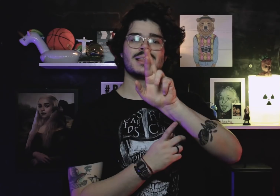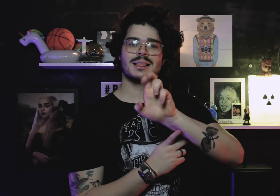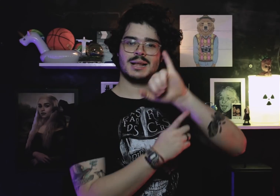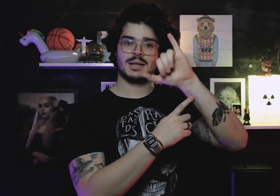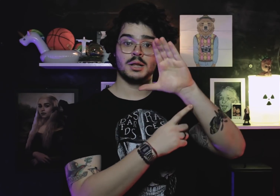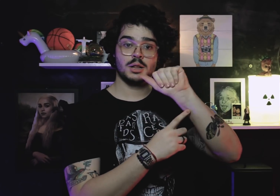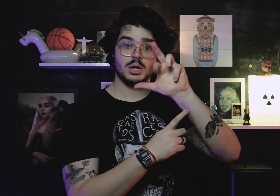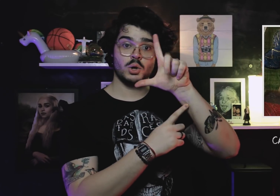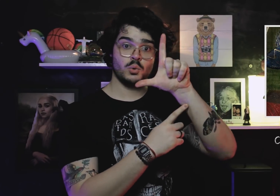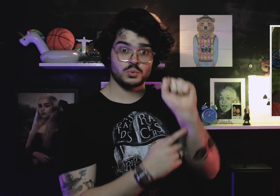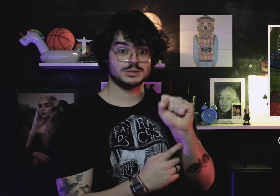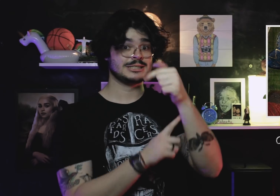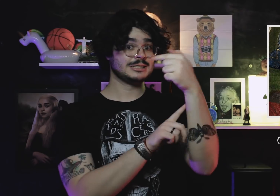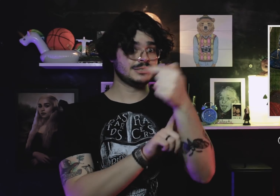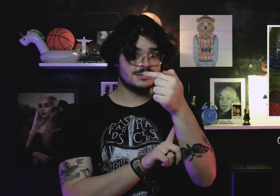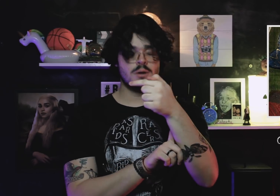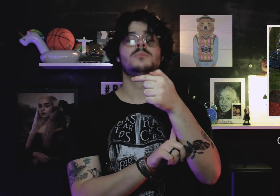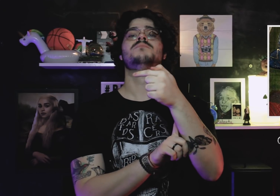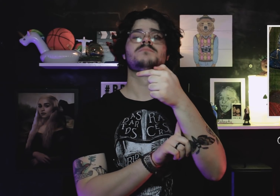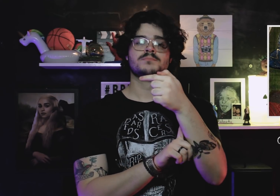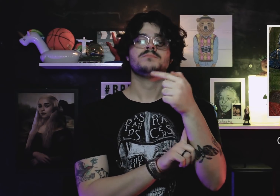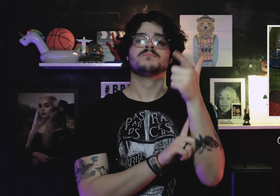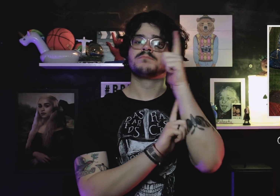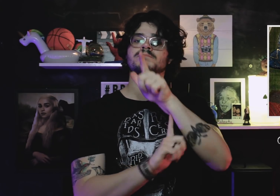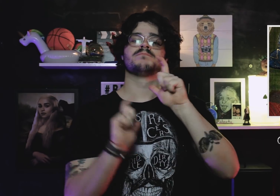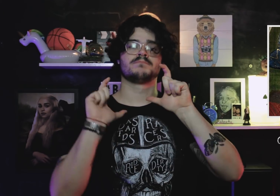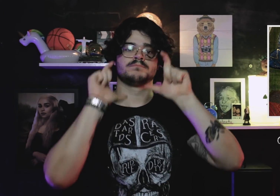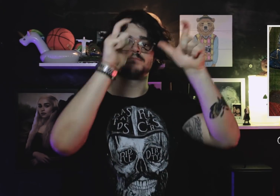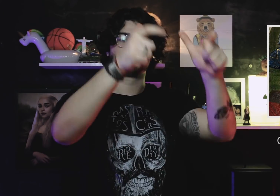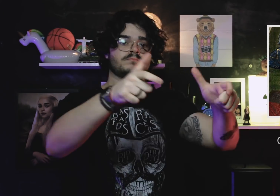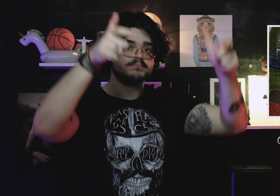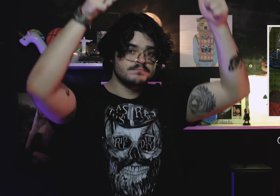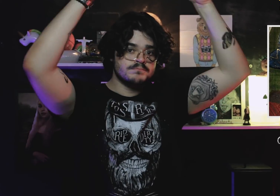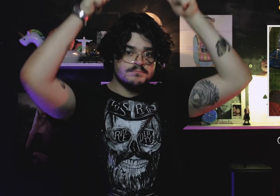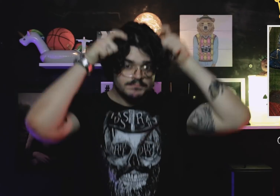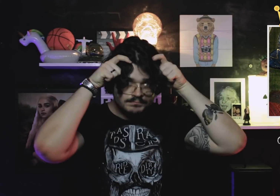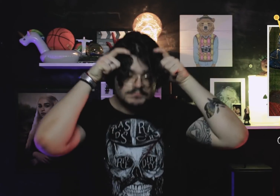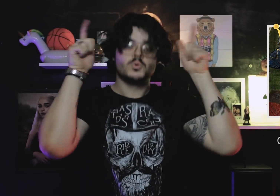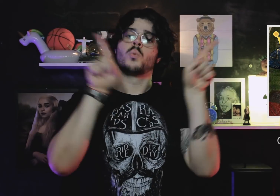this victory made possible the coronation of King Charles VII